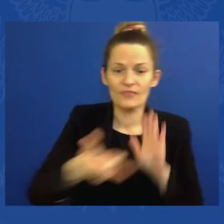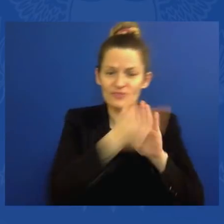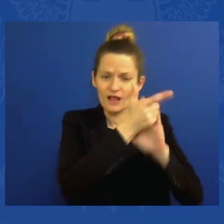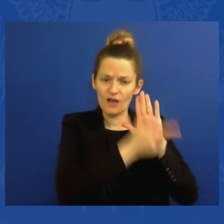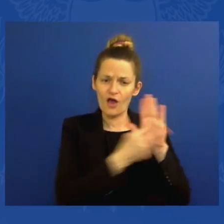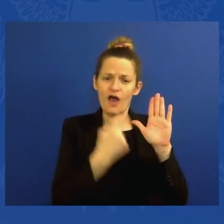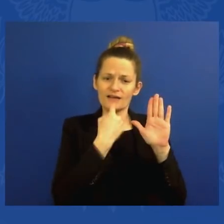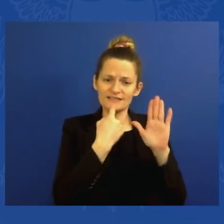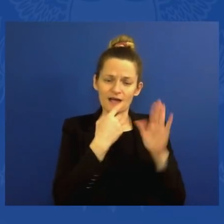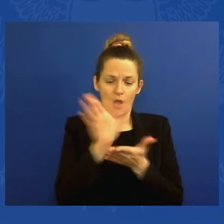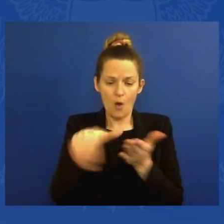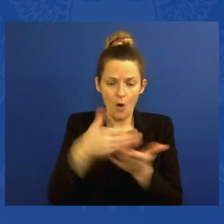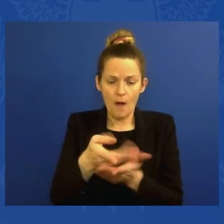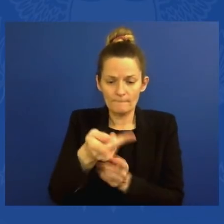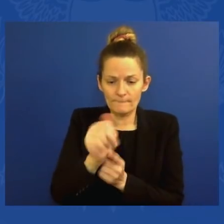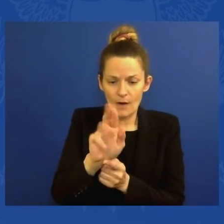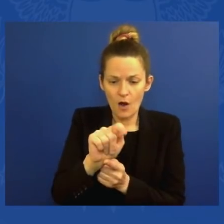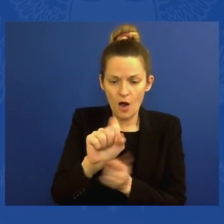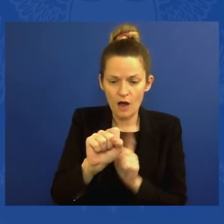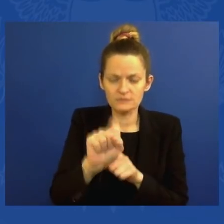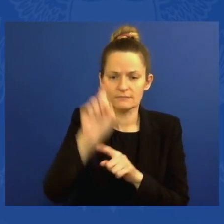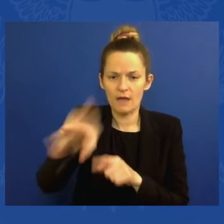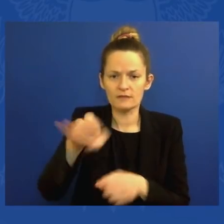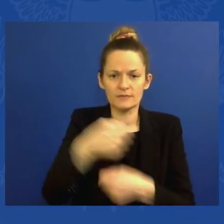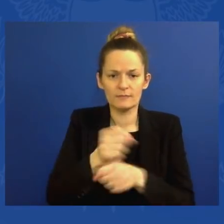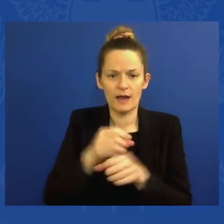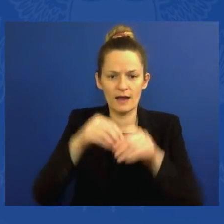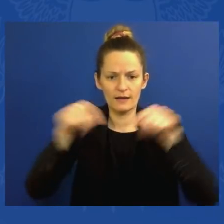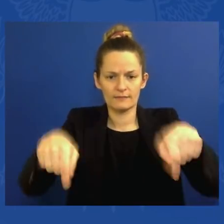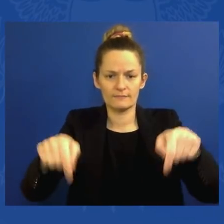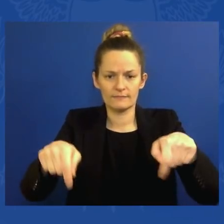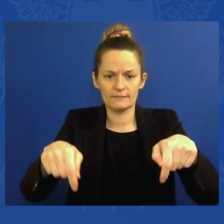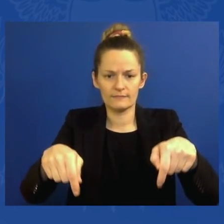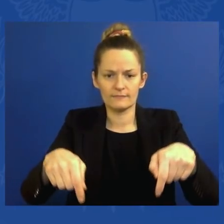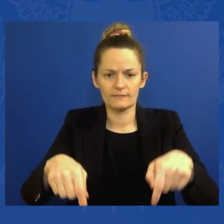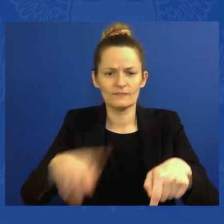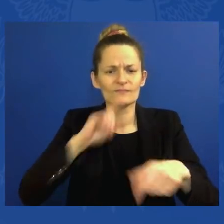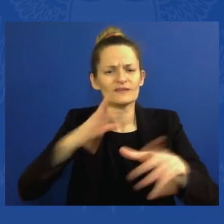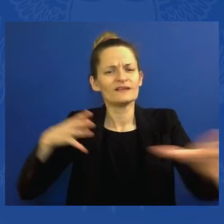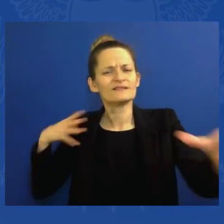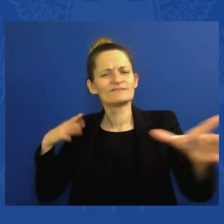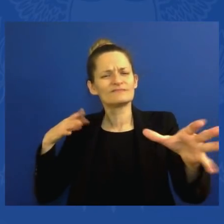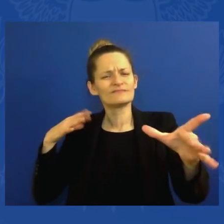But because of loopholes over time, you know what "substantially all" means when I took office?